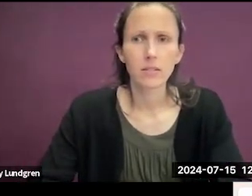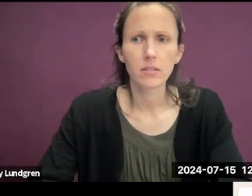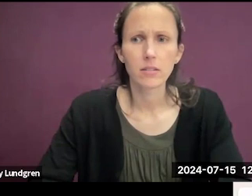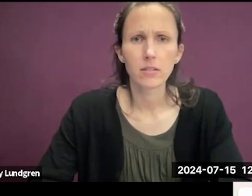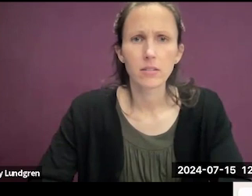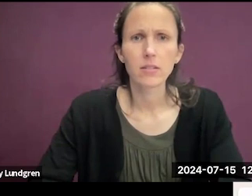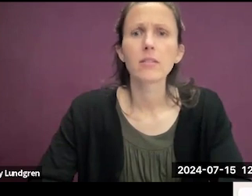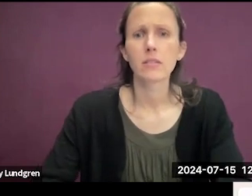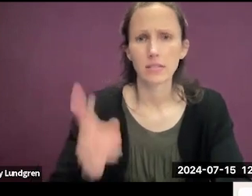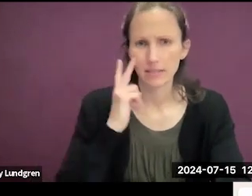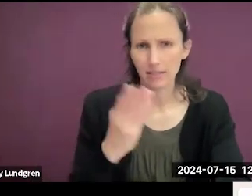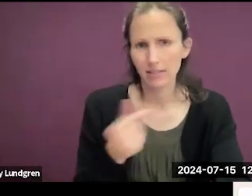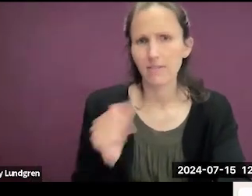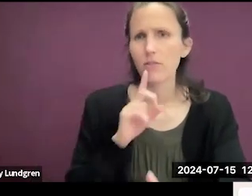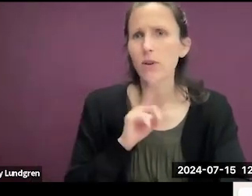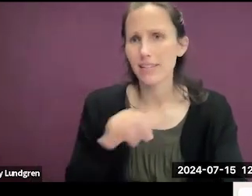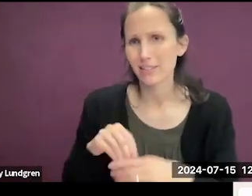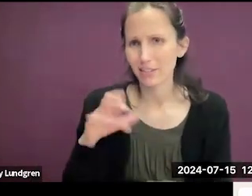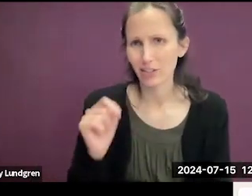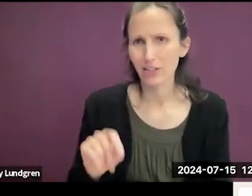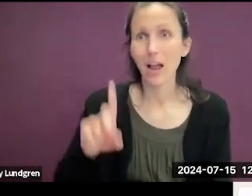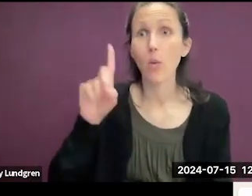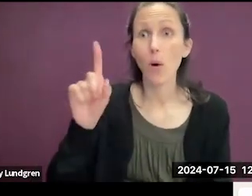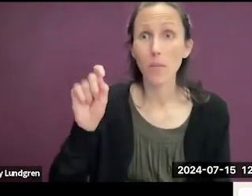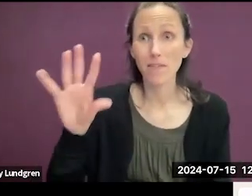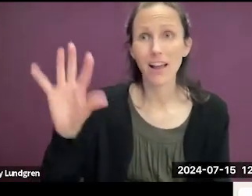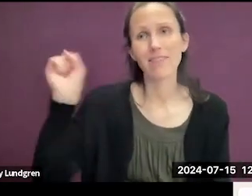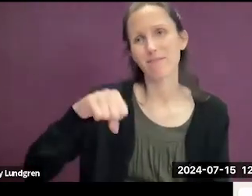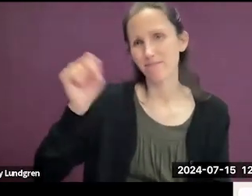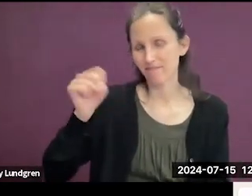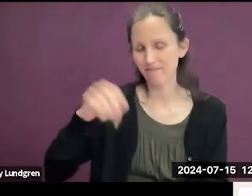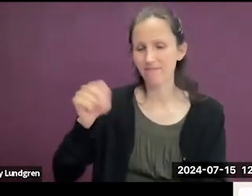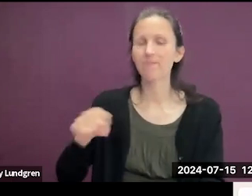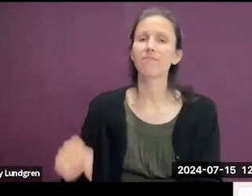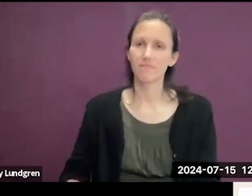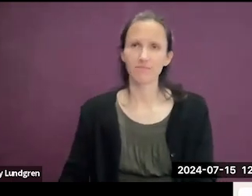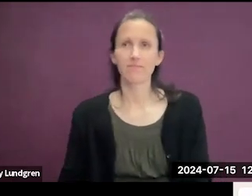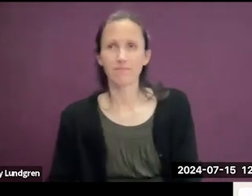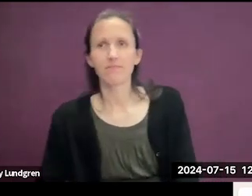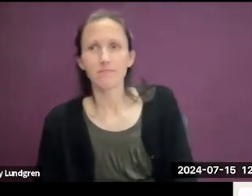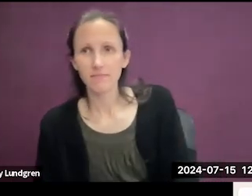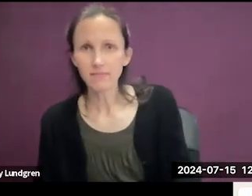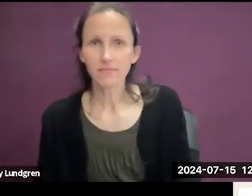Okay, I see a couple answers in the chat. It's 1.5. Yes. So this is another one where you have a couple